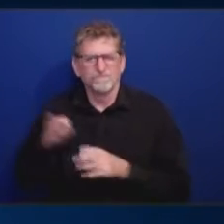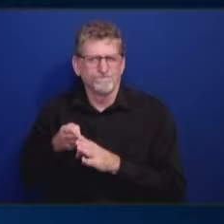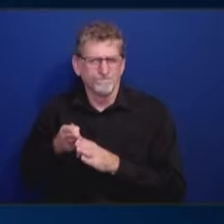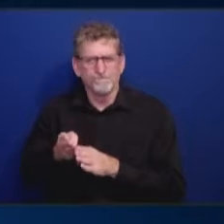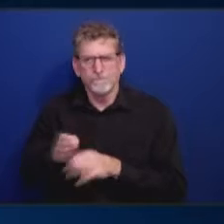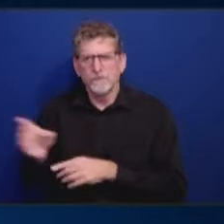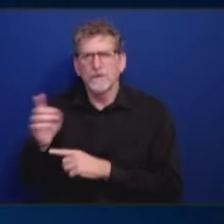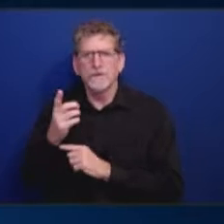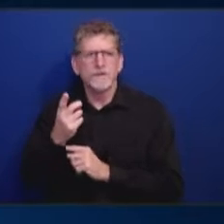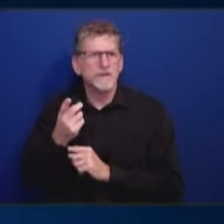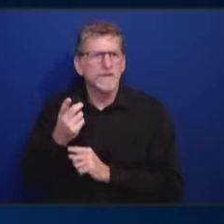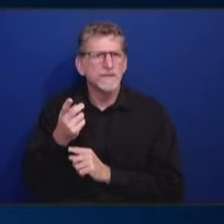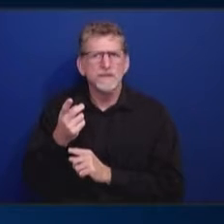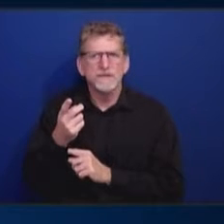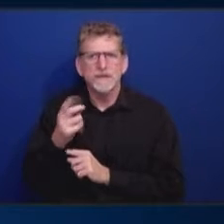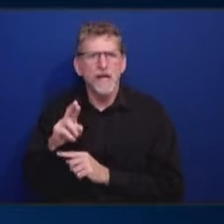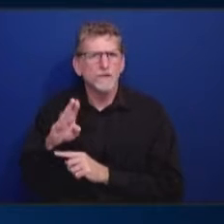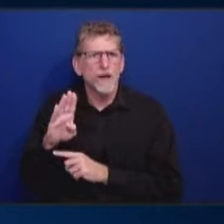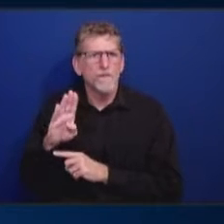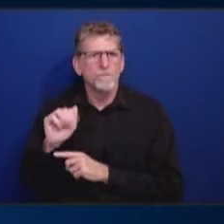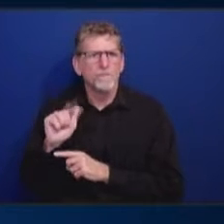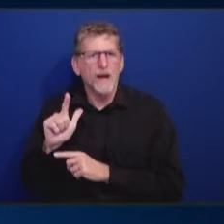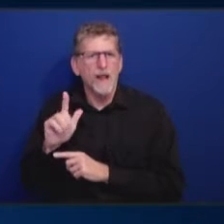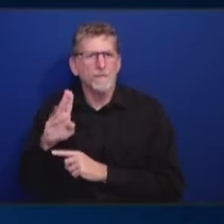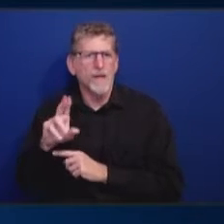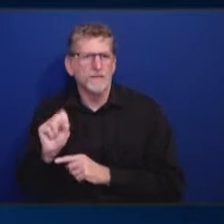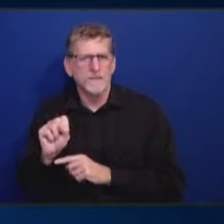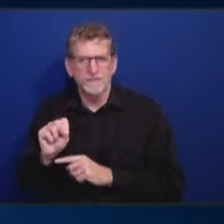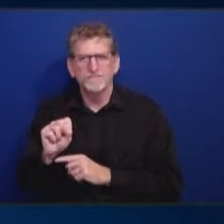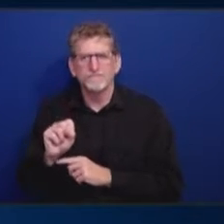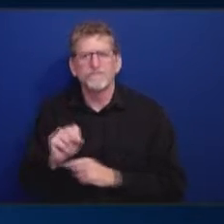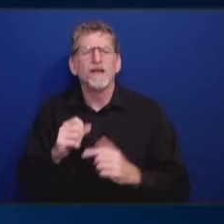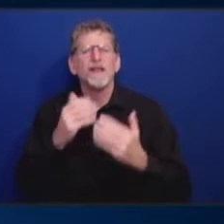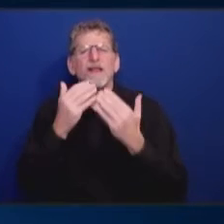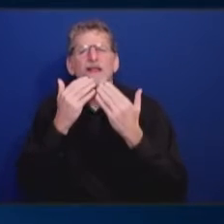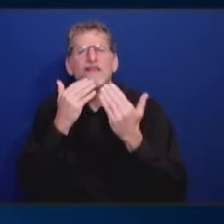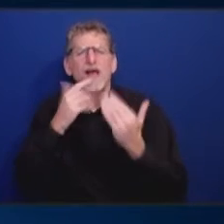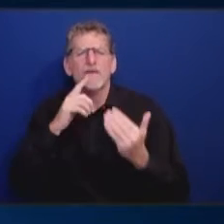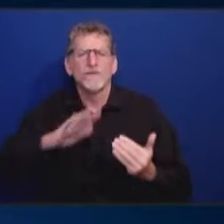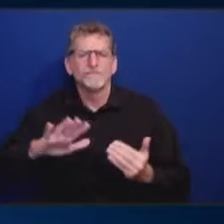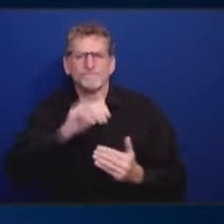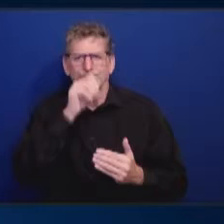thank you for joining us today. We're really looking forward your presentation. John Balbus: Okay.